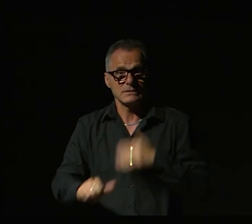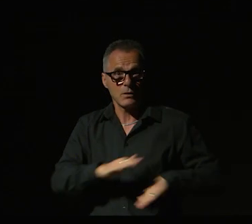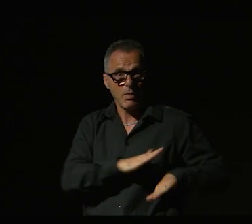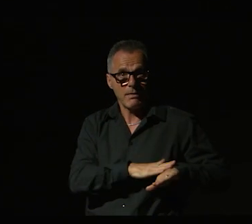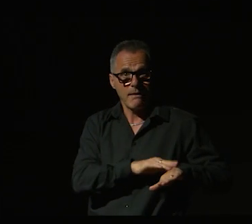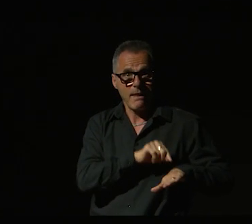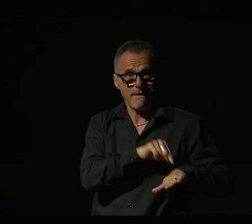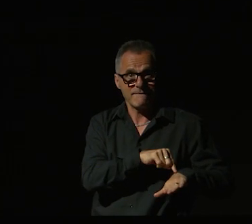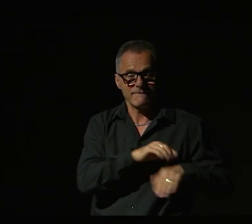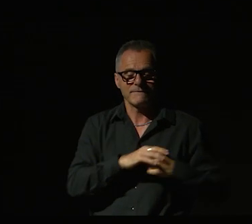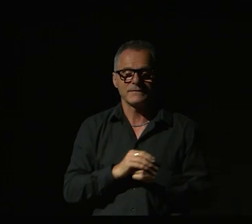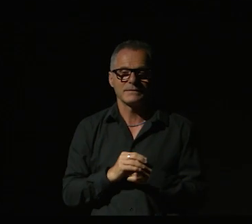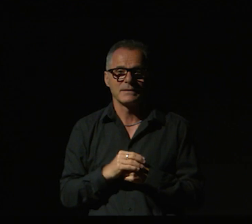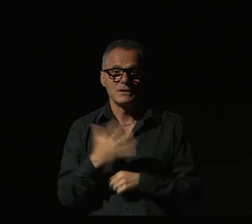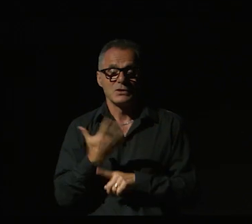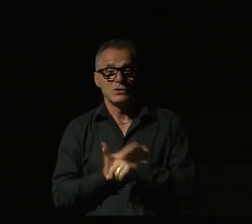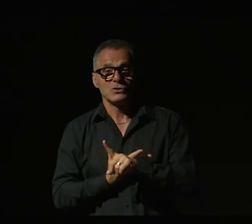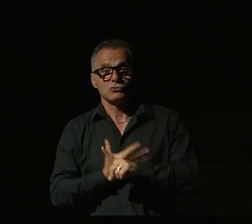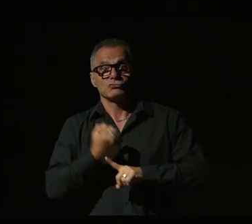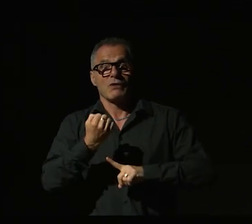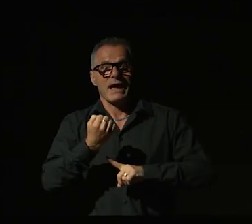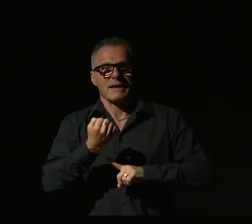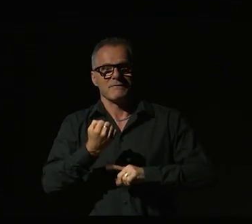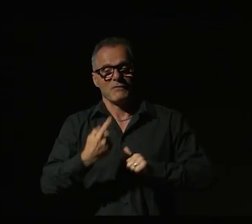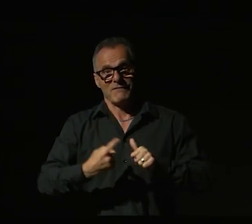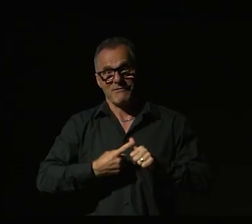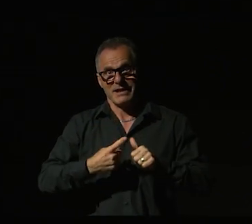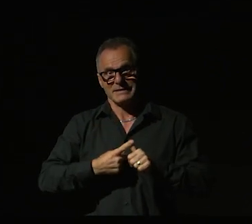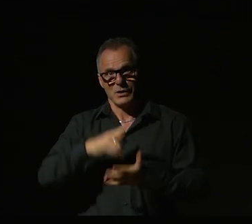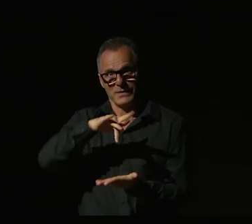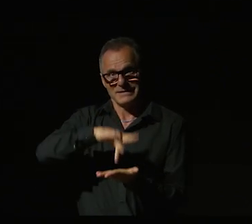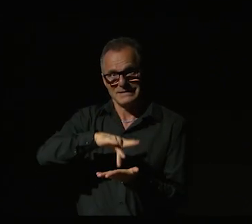the 'Triumph Of Bacchus and Ariadne' in the centre,